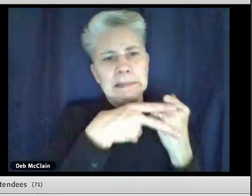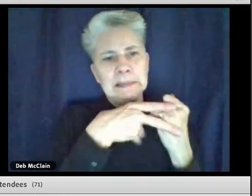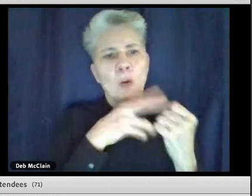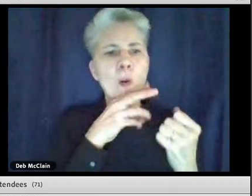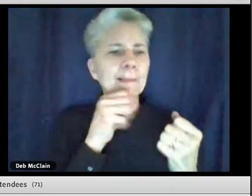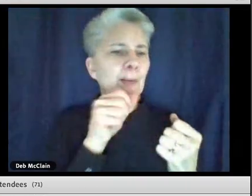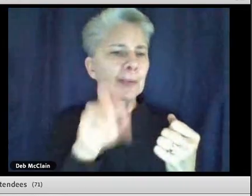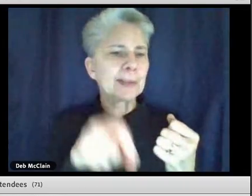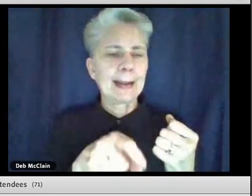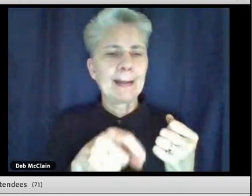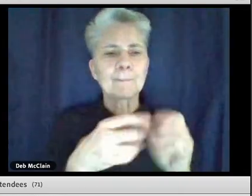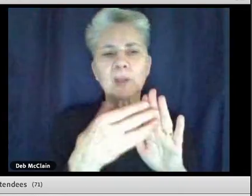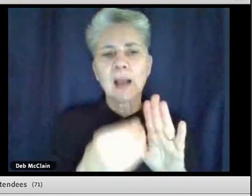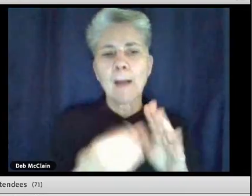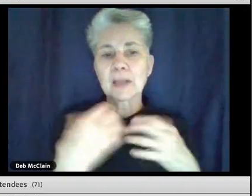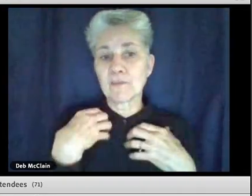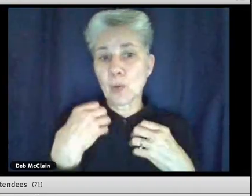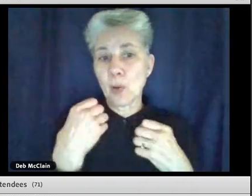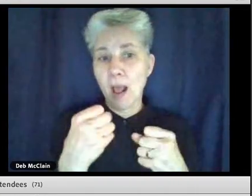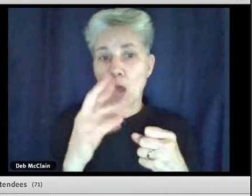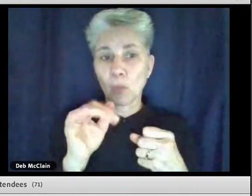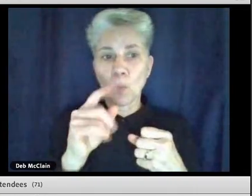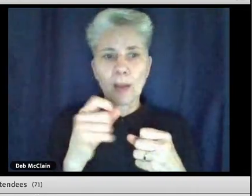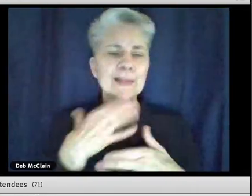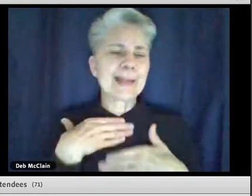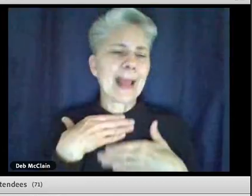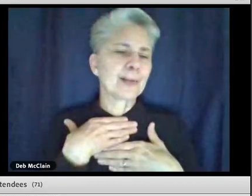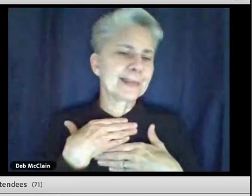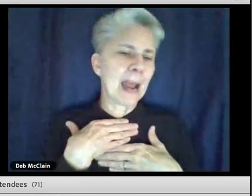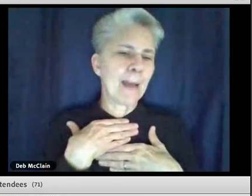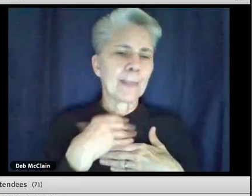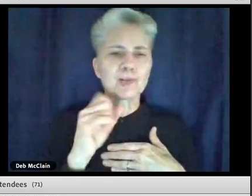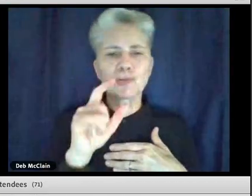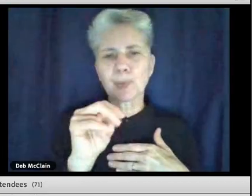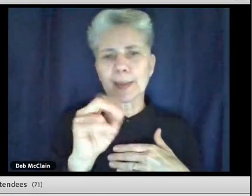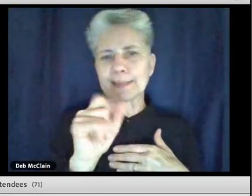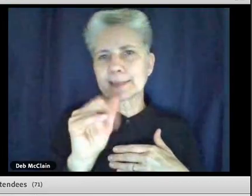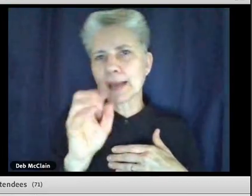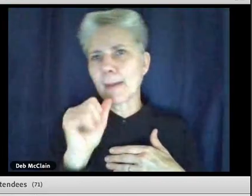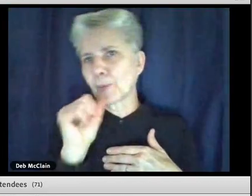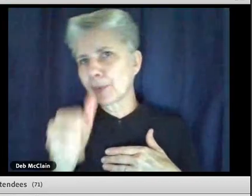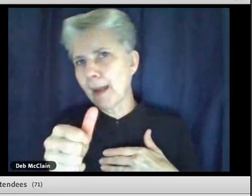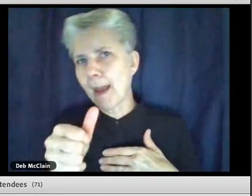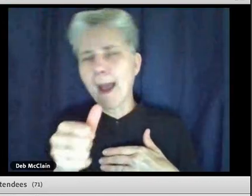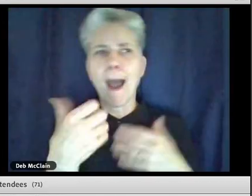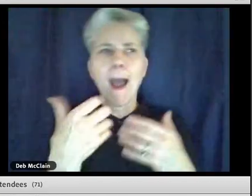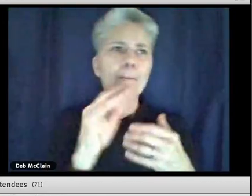Copies of your health records, entertainment, screen time or not screen time, board games, exercise,